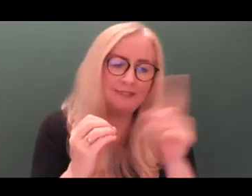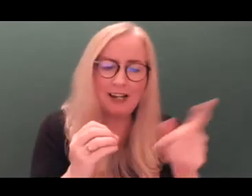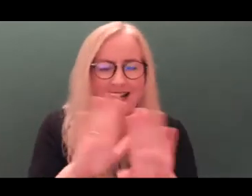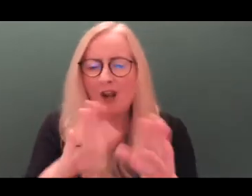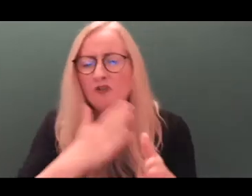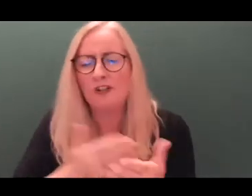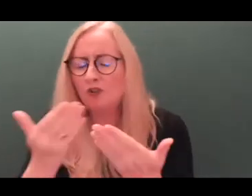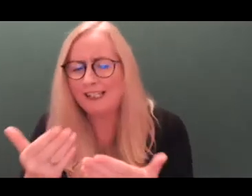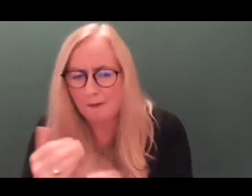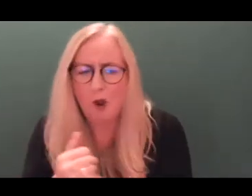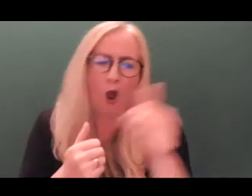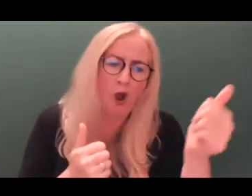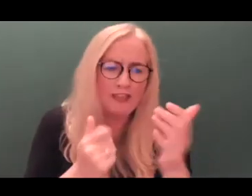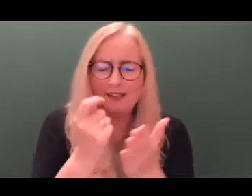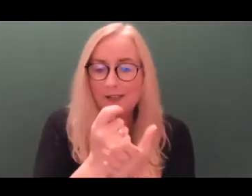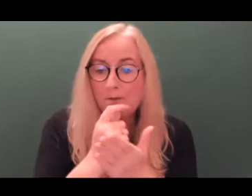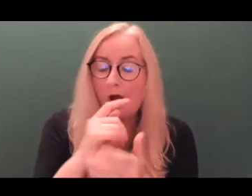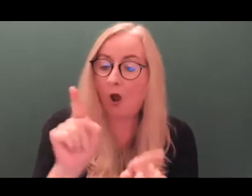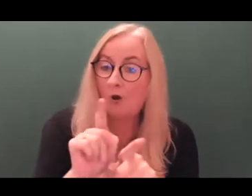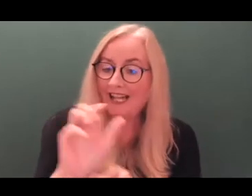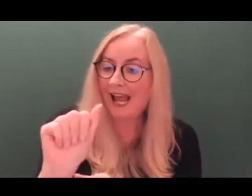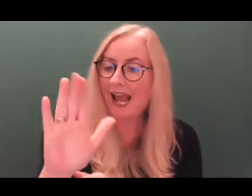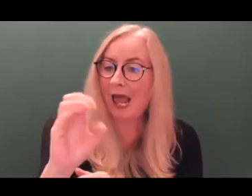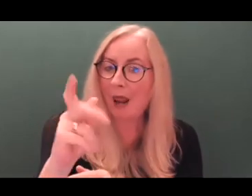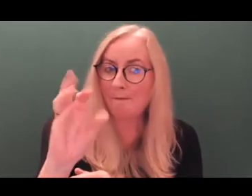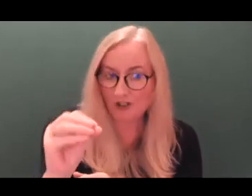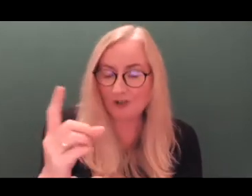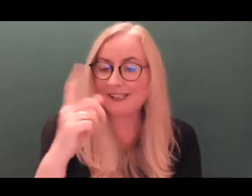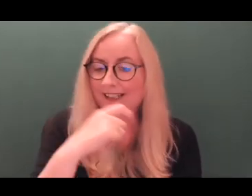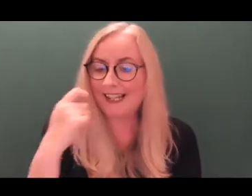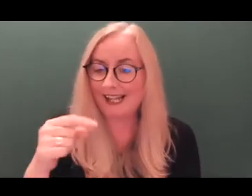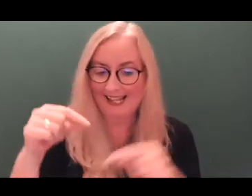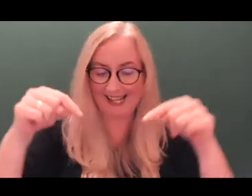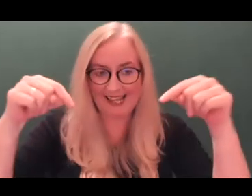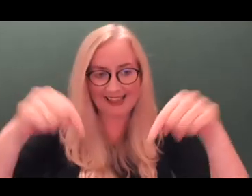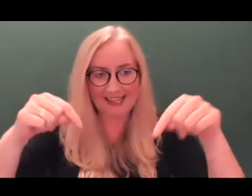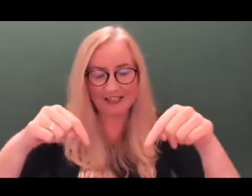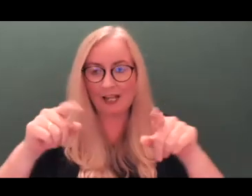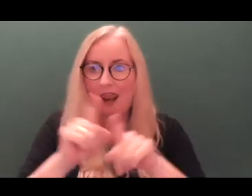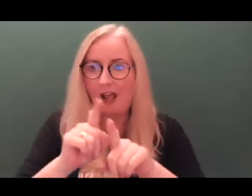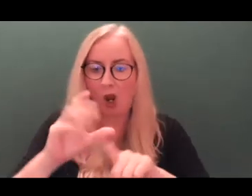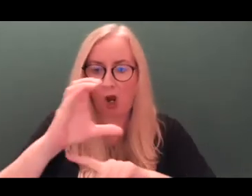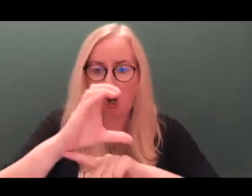and Alberto also referred to it that this is a cultural shift that we are trying to dough.